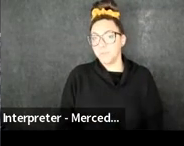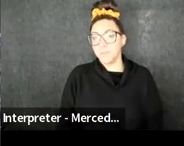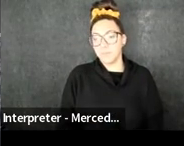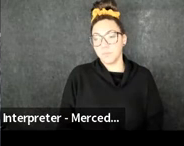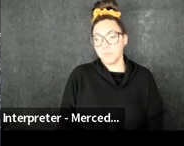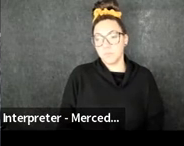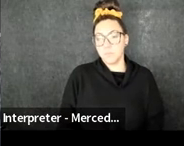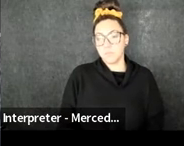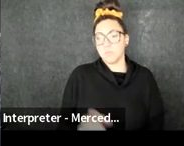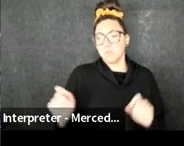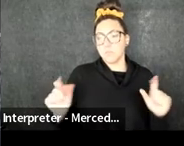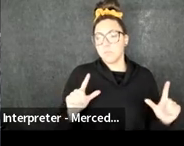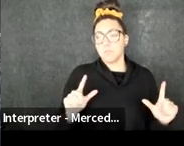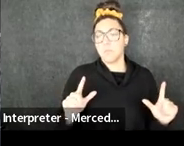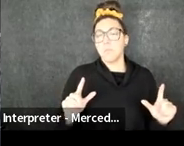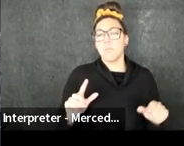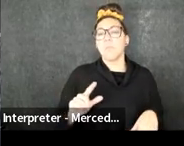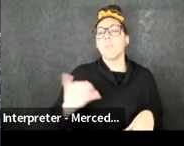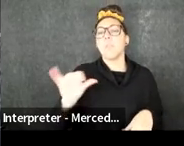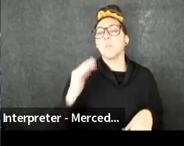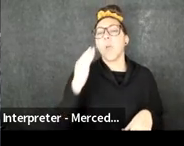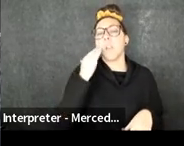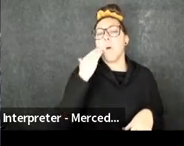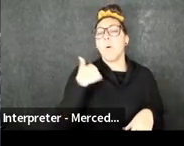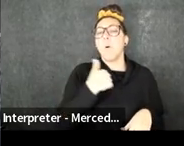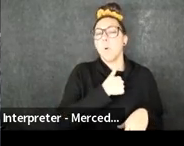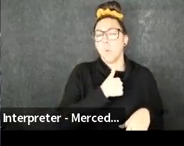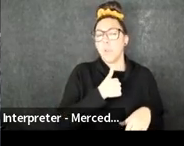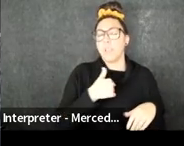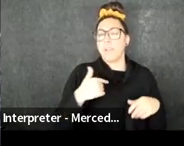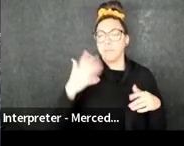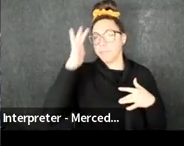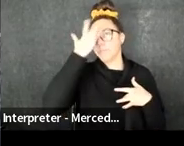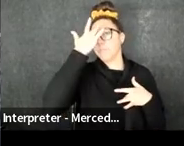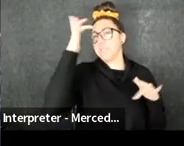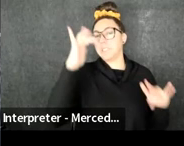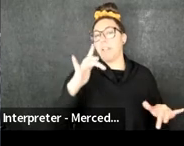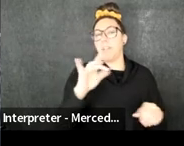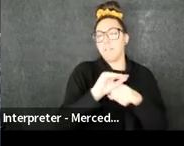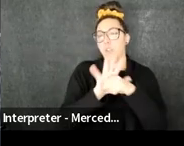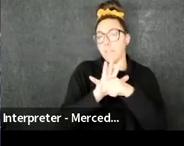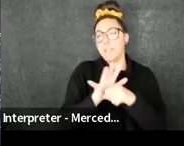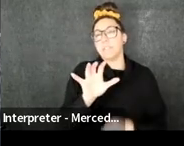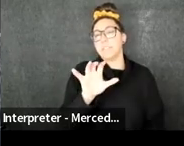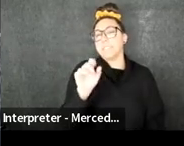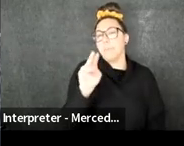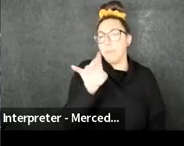So next on this slide, I know we're all tired of talking about college system symptoms and stuff. So I've said over briefly just about, you know, the science and stuff